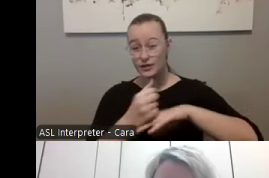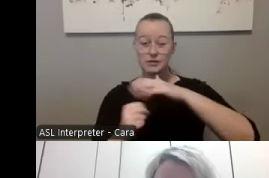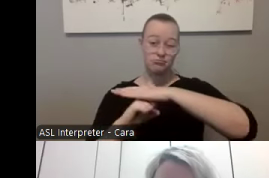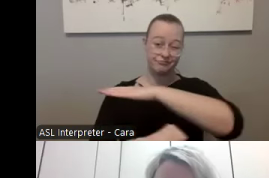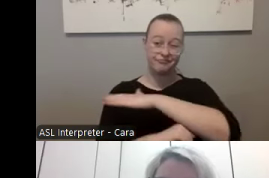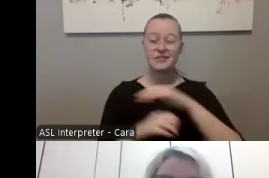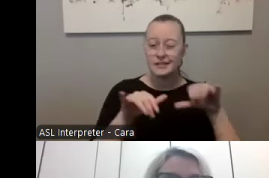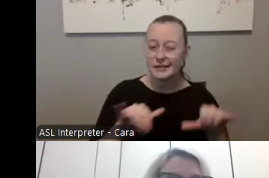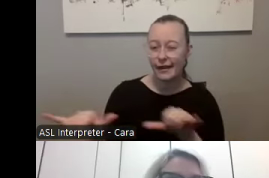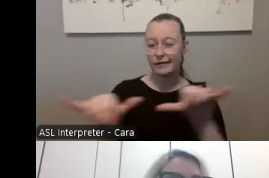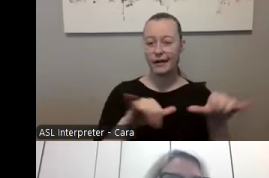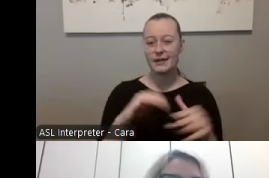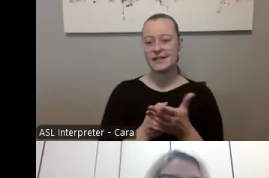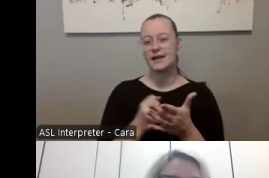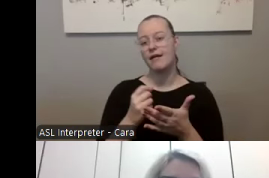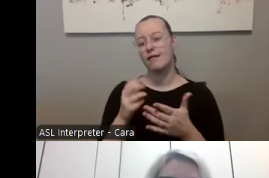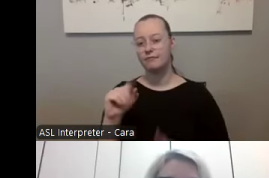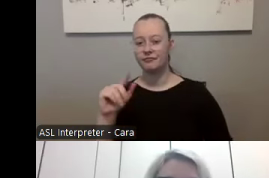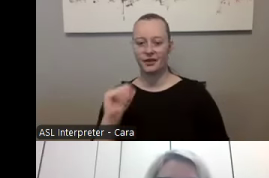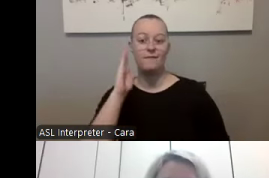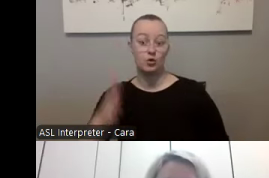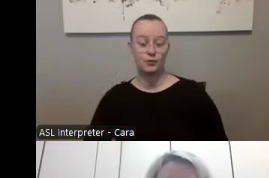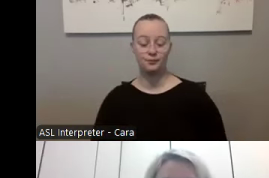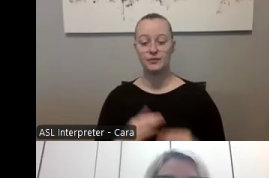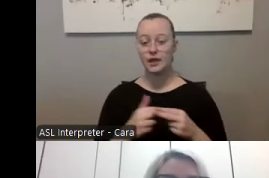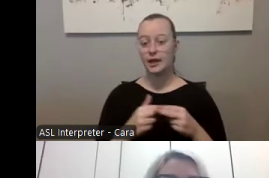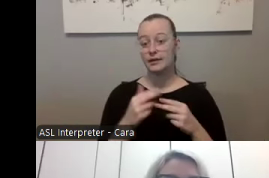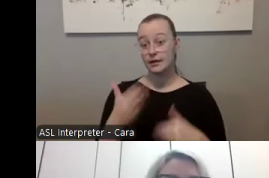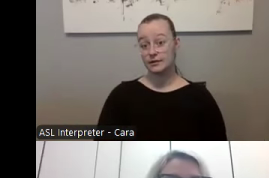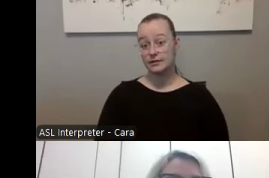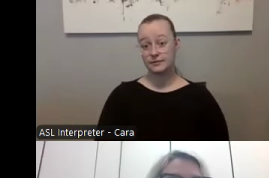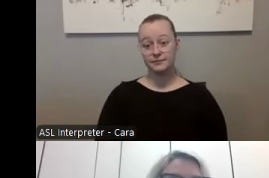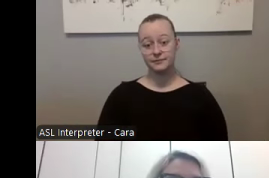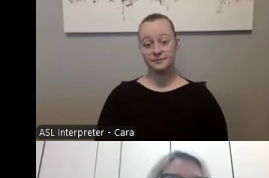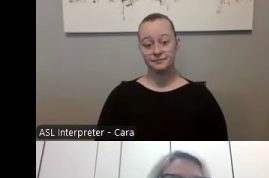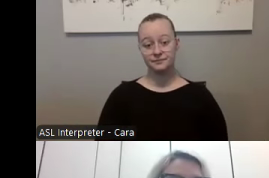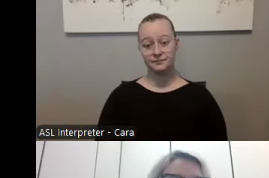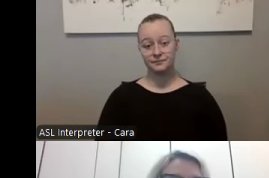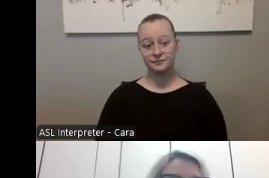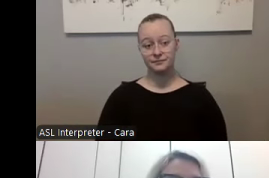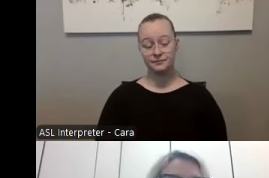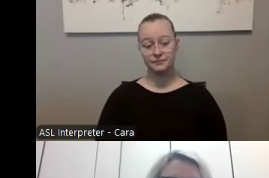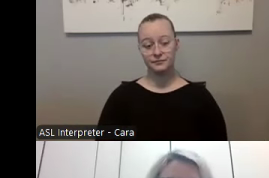collection in the future. Next slide please.